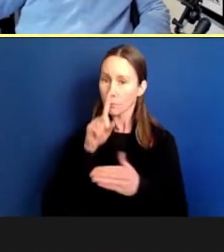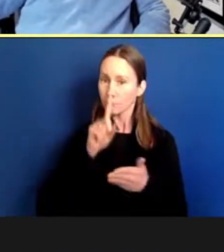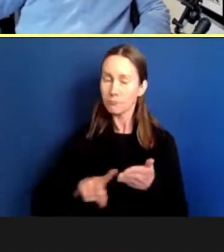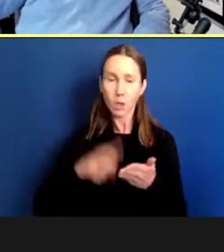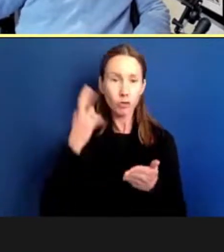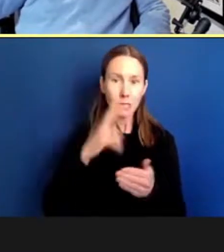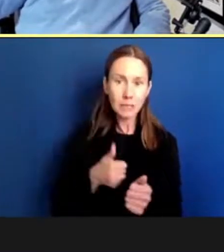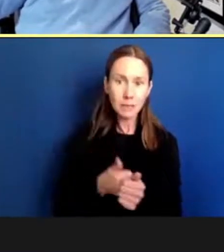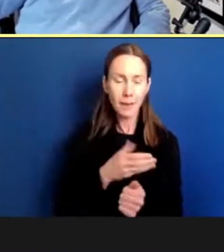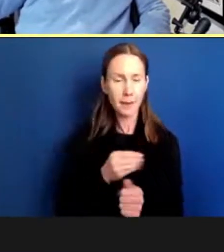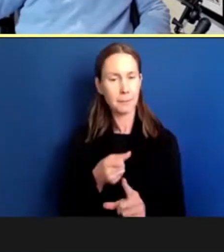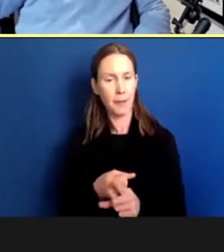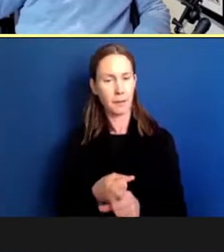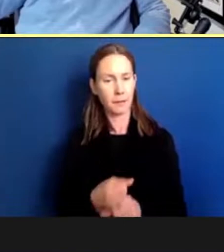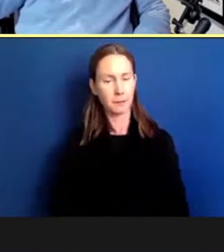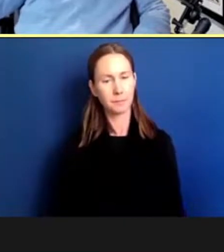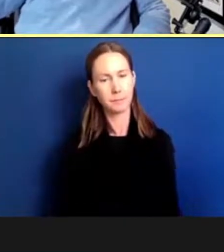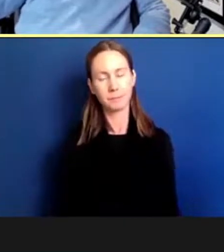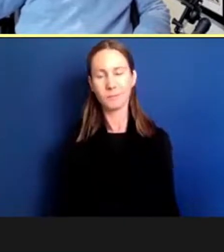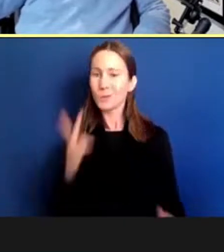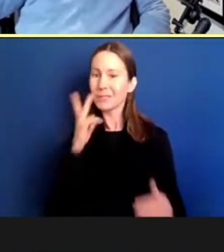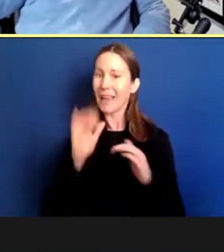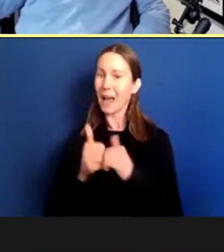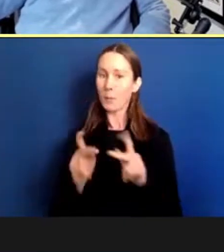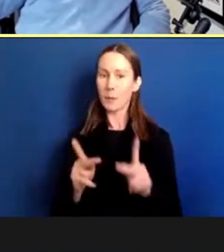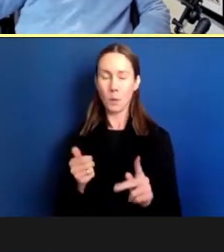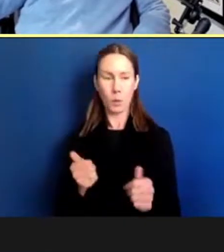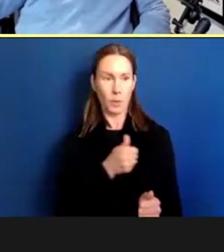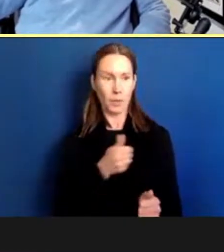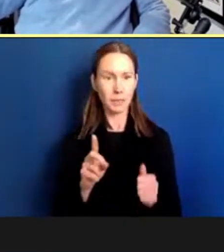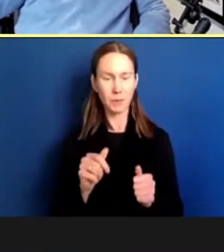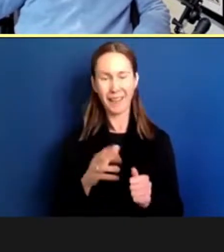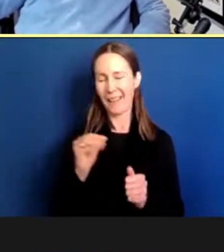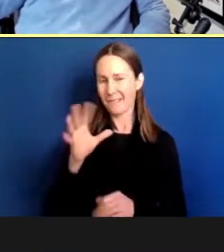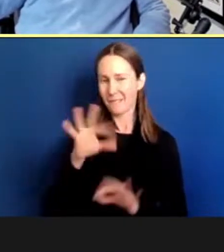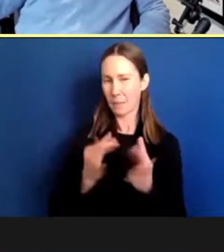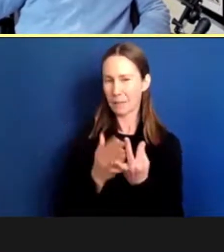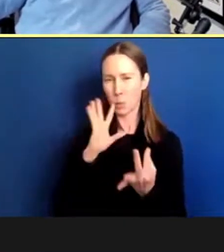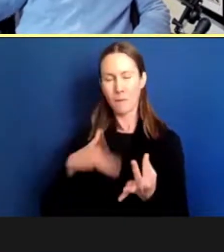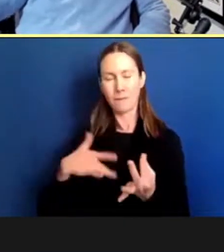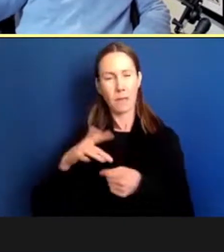explored how people with disabilities and their families can be pressured into organ donation.